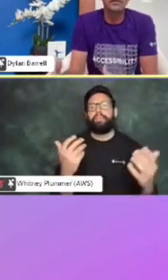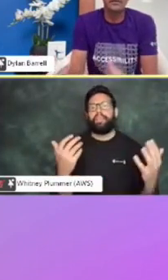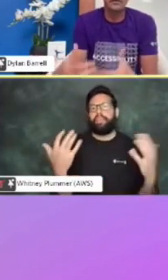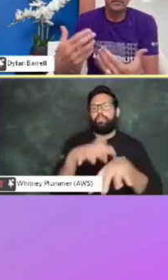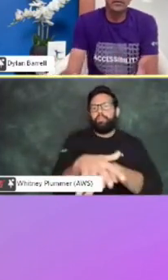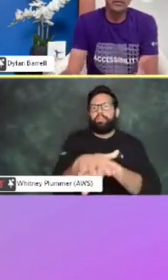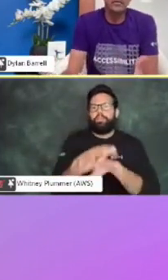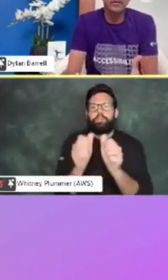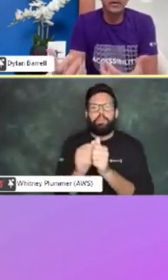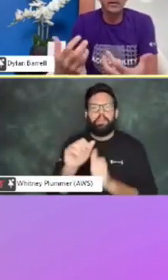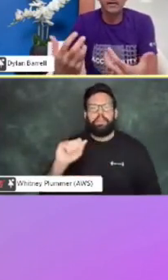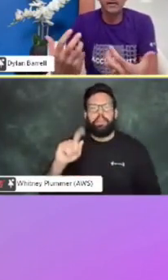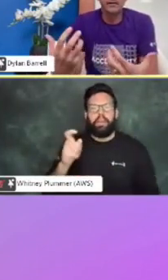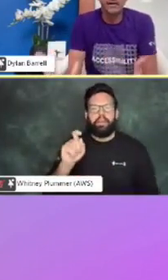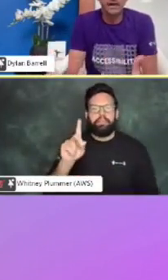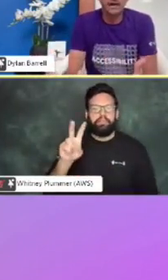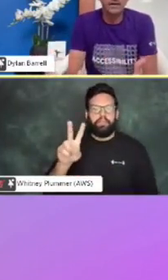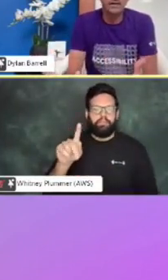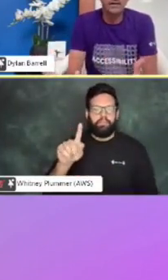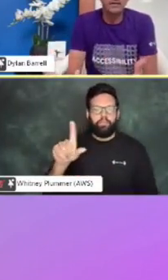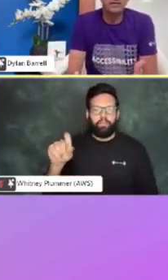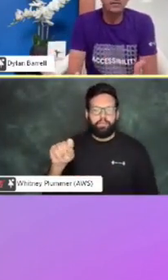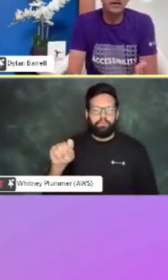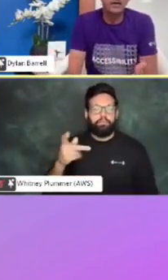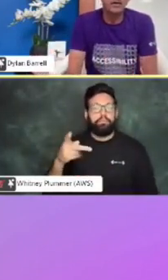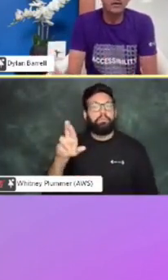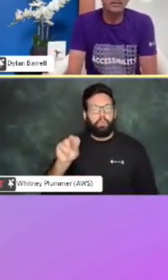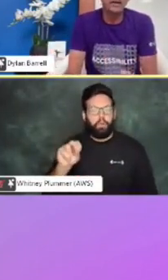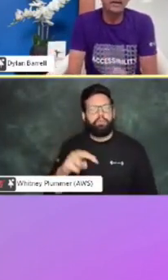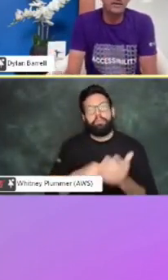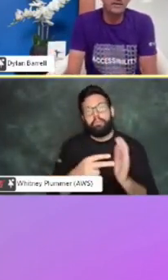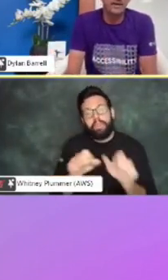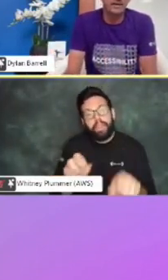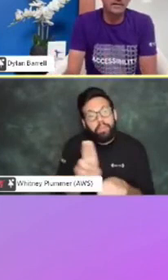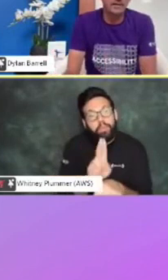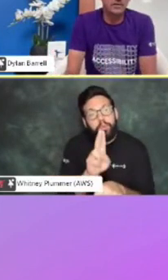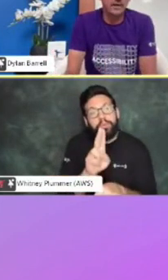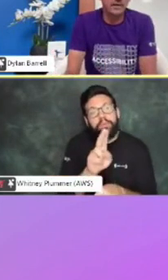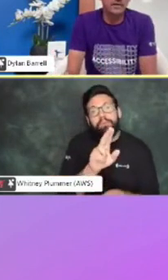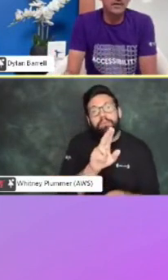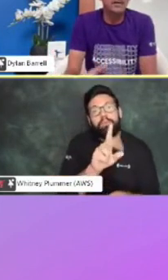so you can use the DevTools Pro automated and intelligent guided tests.